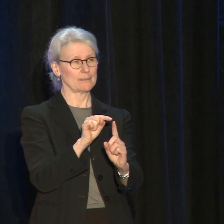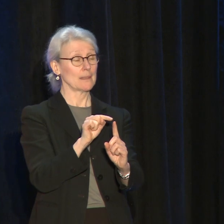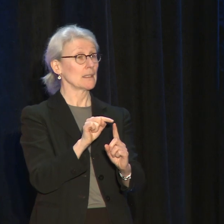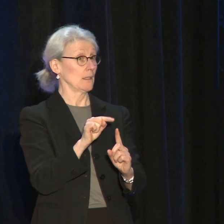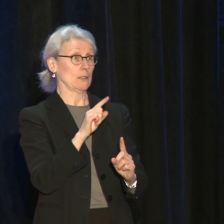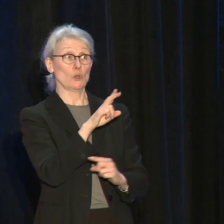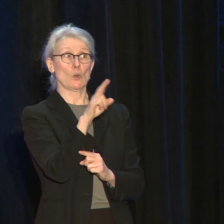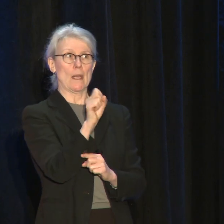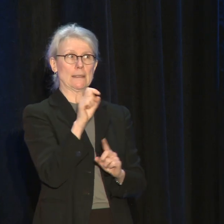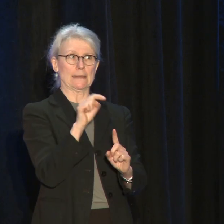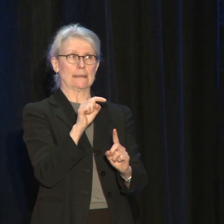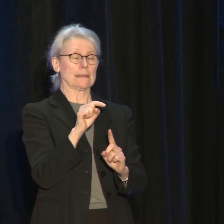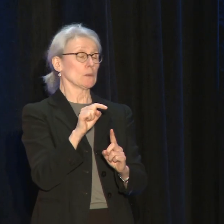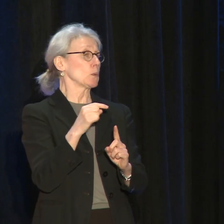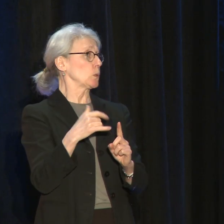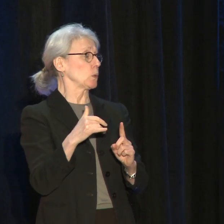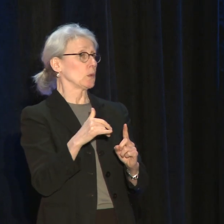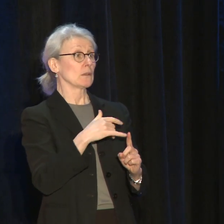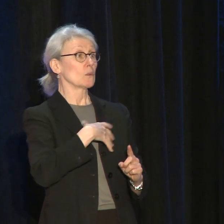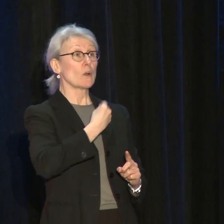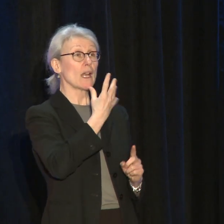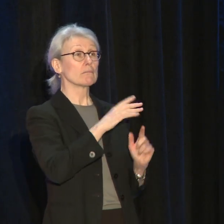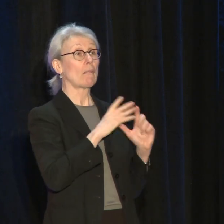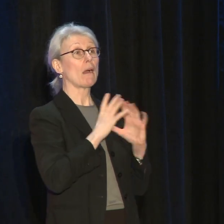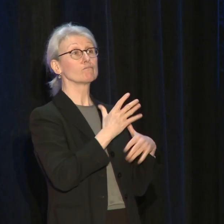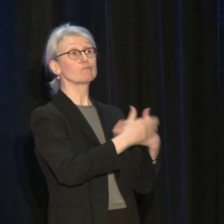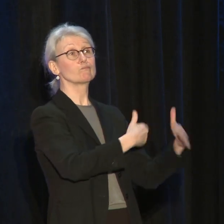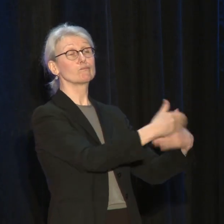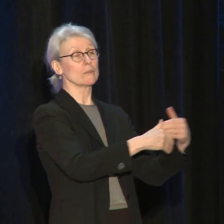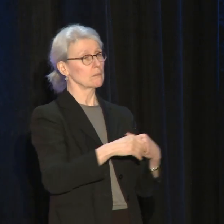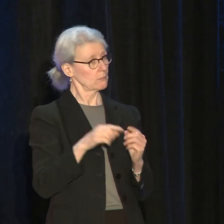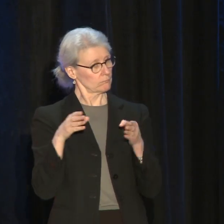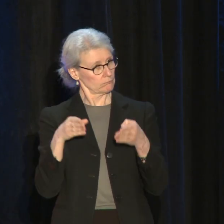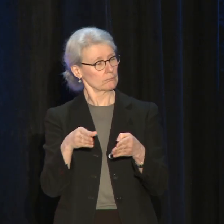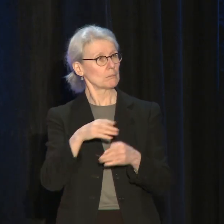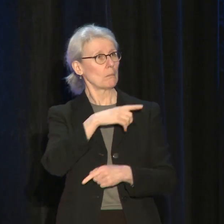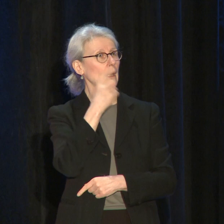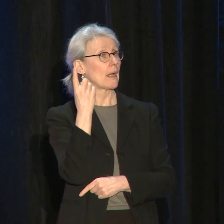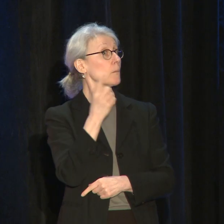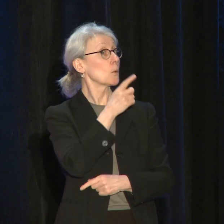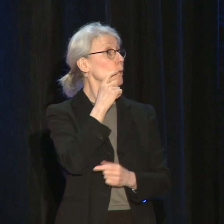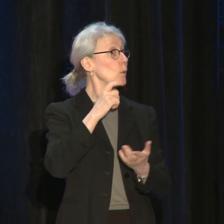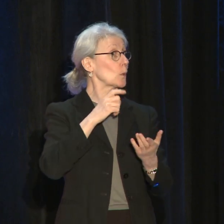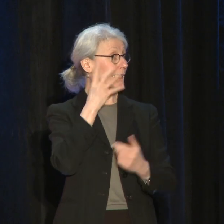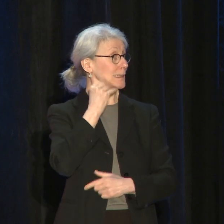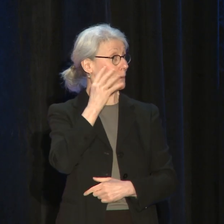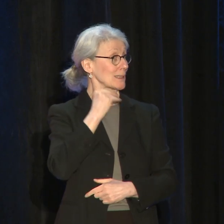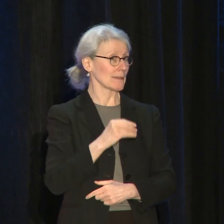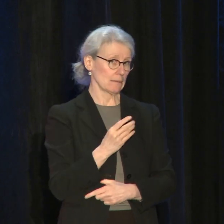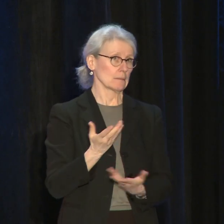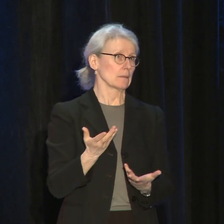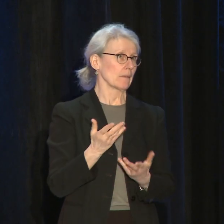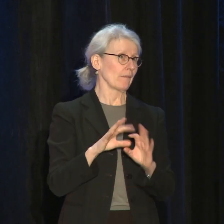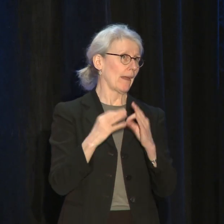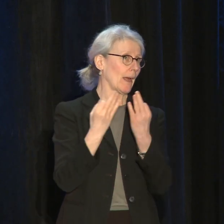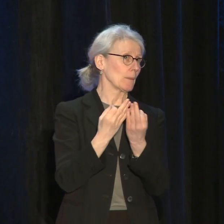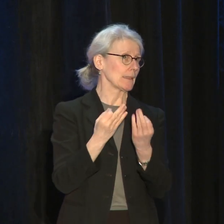United States, largely unnoticed except by the people whose children were being taken from them.